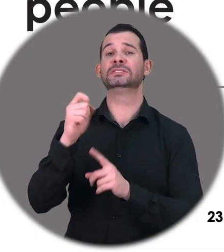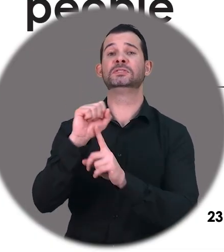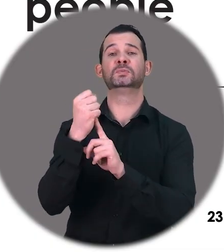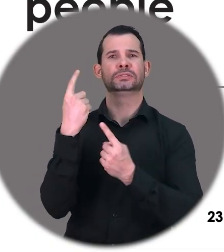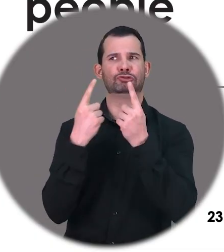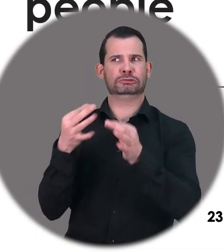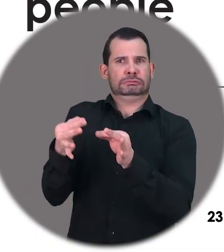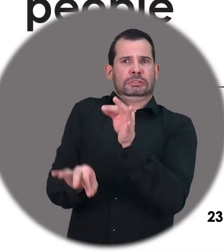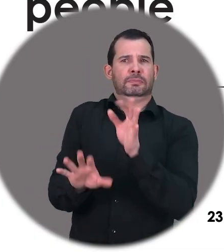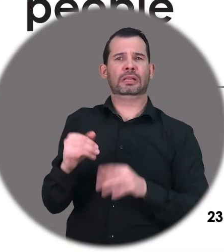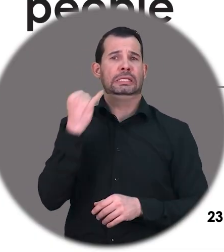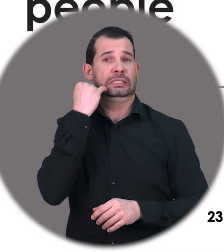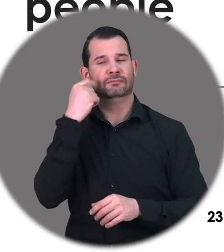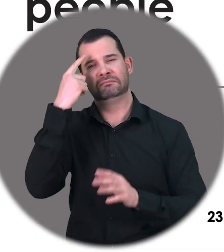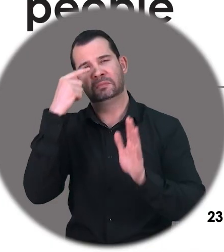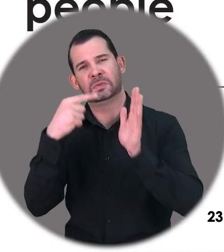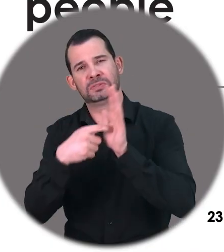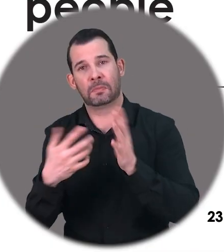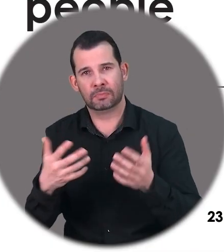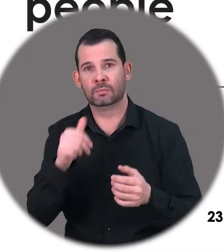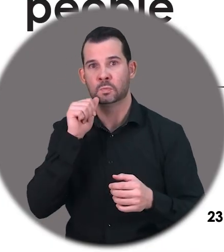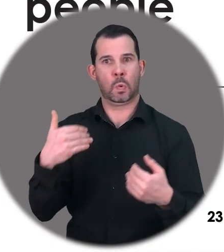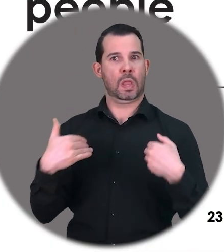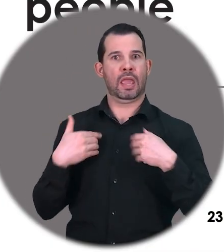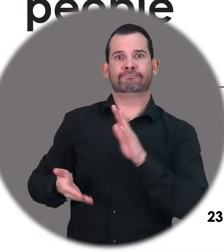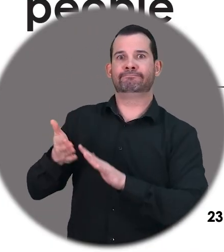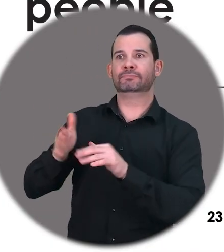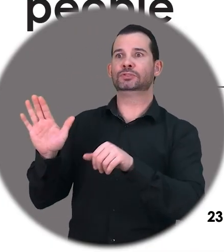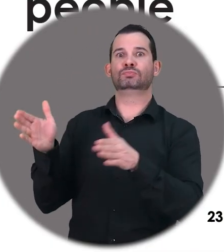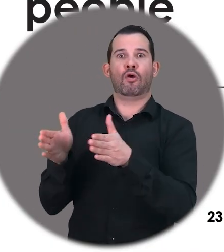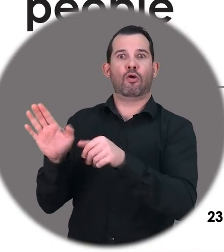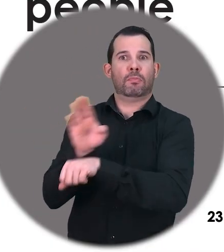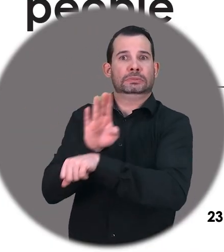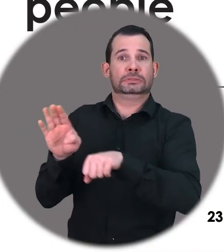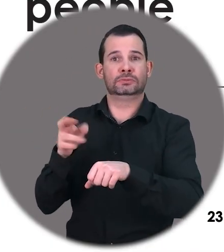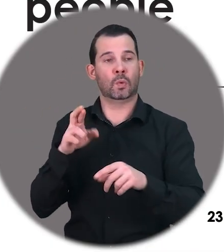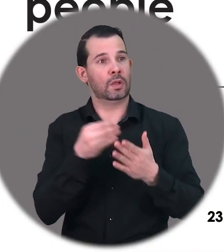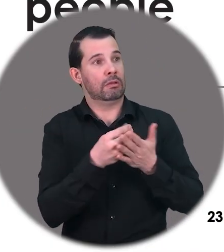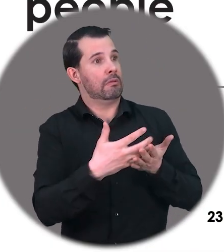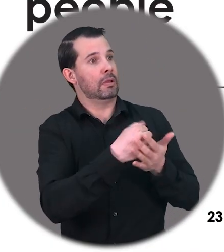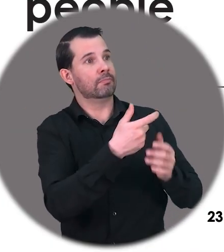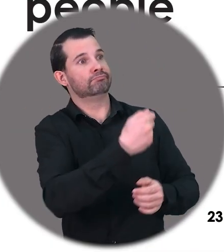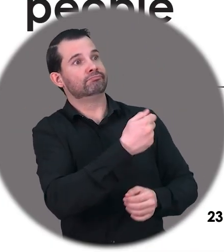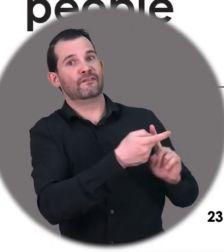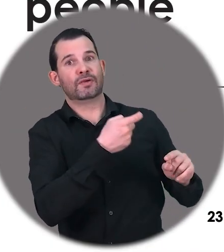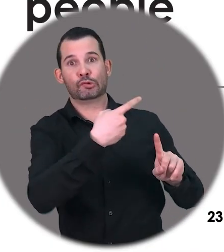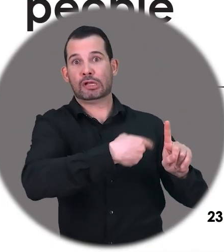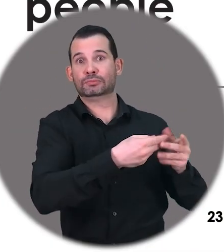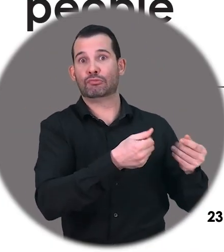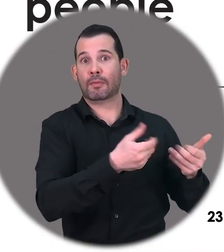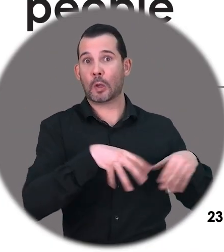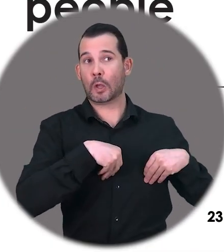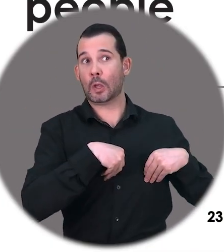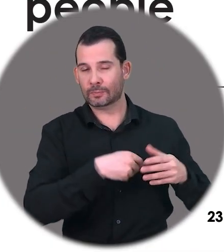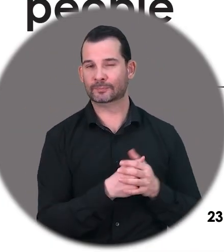Your tax situation is simple if, for example, you don’t have a small business or income from a rental property.